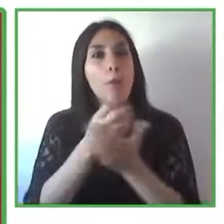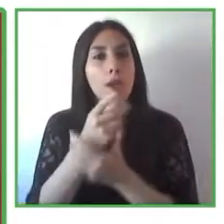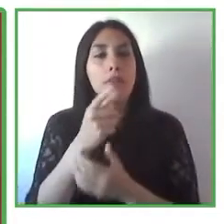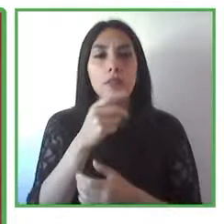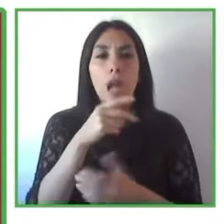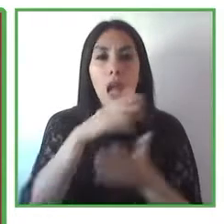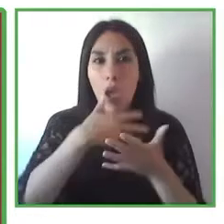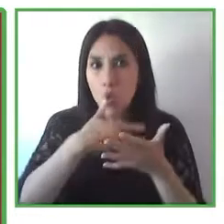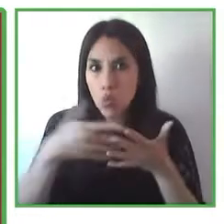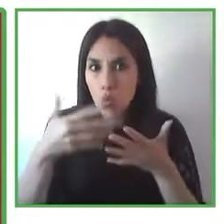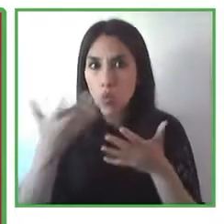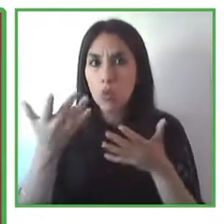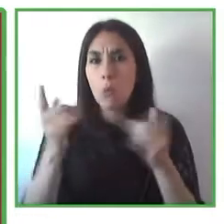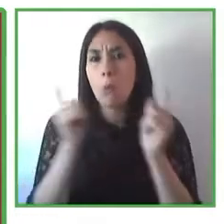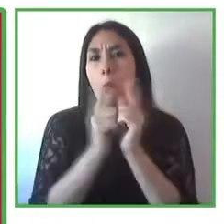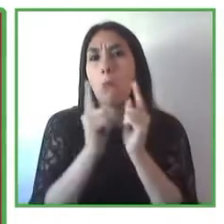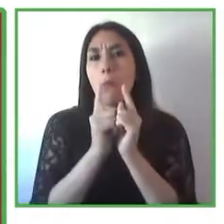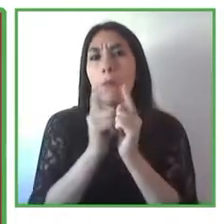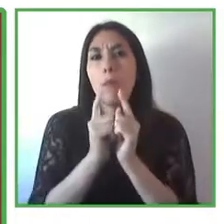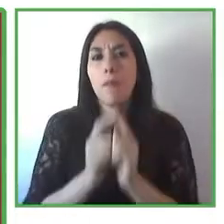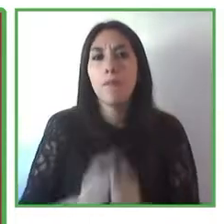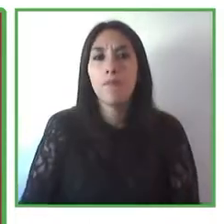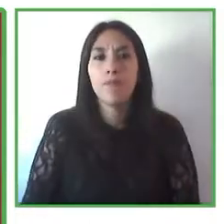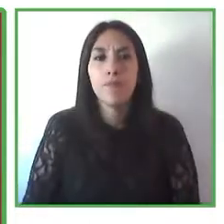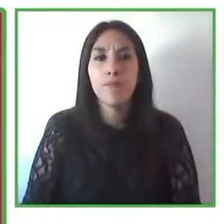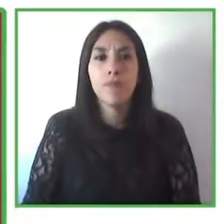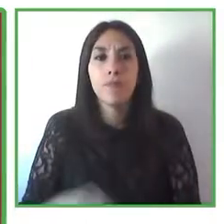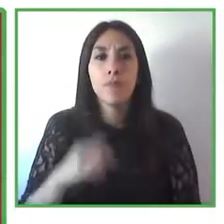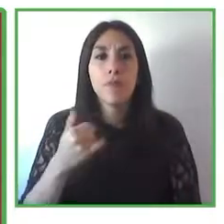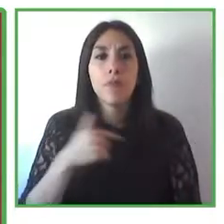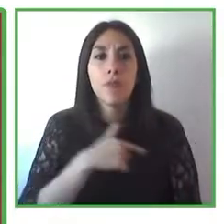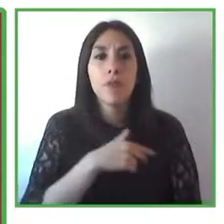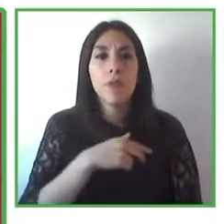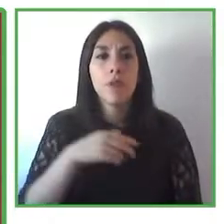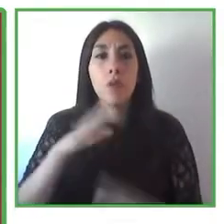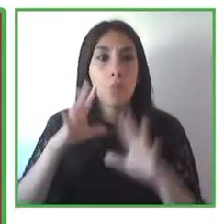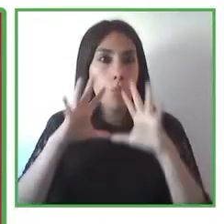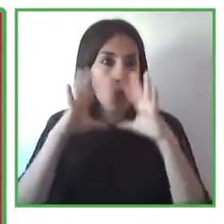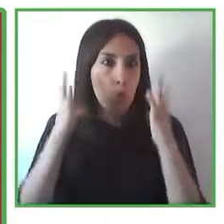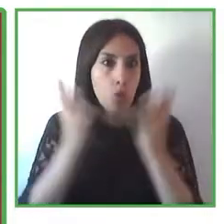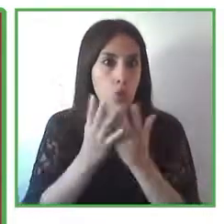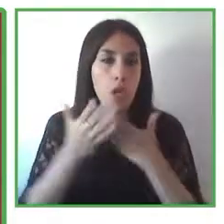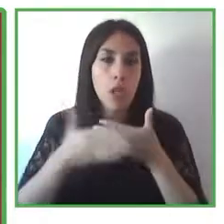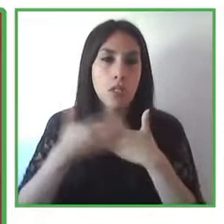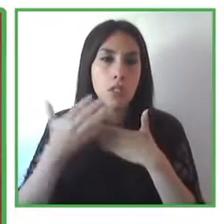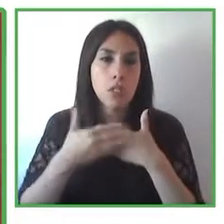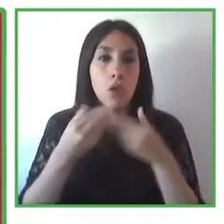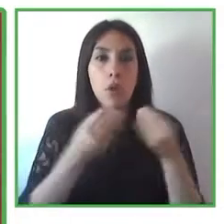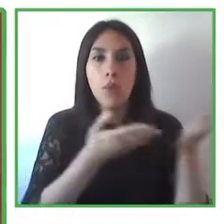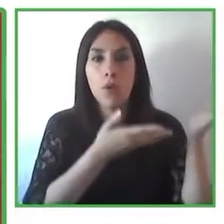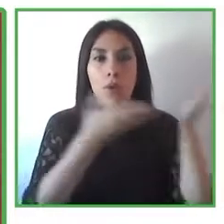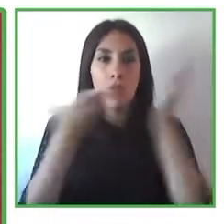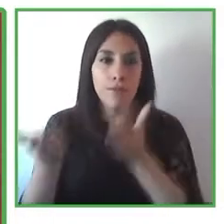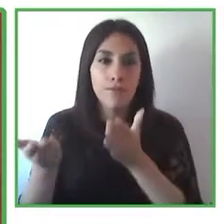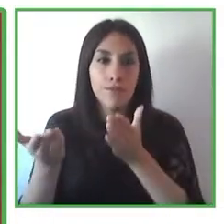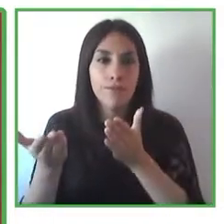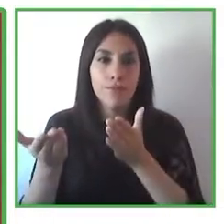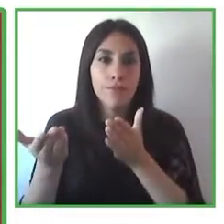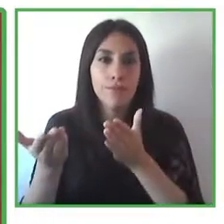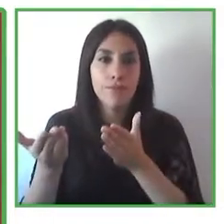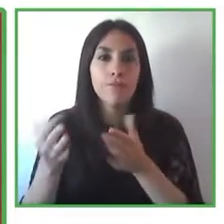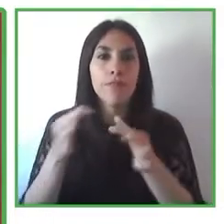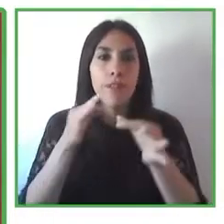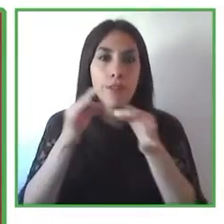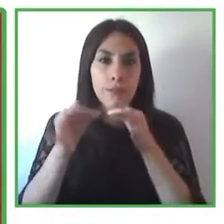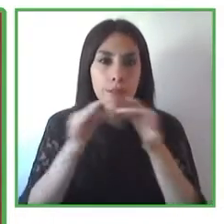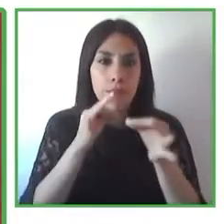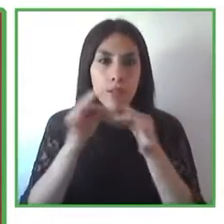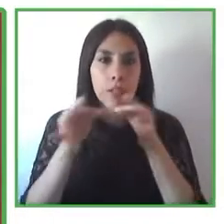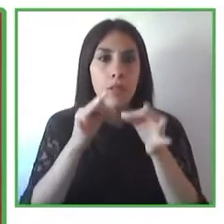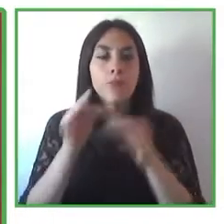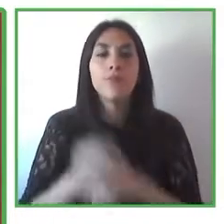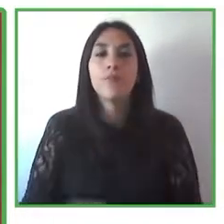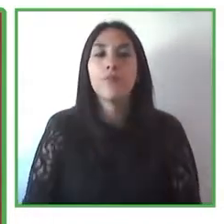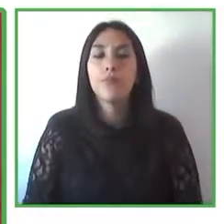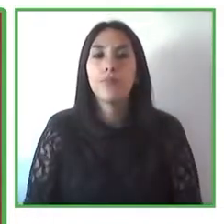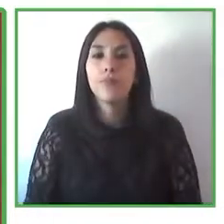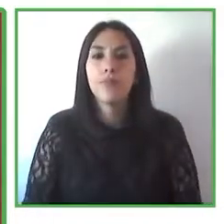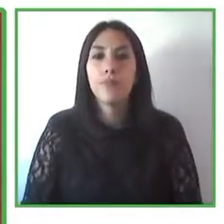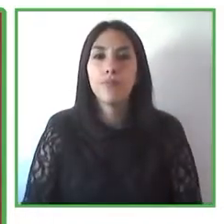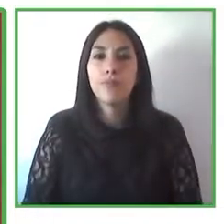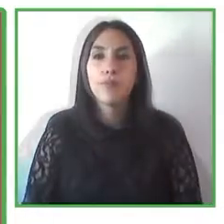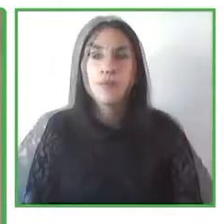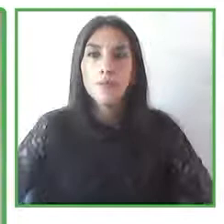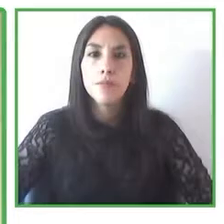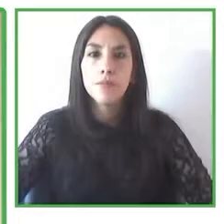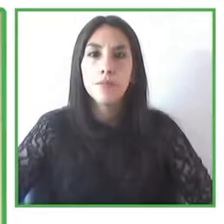that is Planeta Fácil or Easy Planet, José the floor is yours.